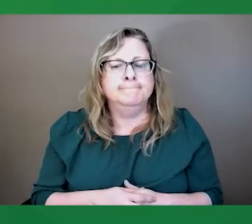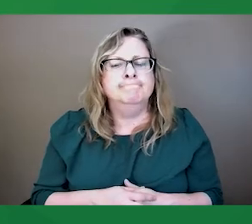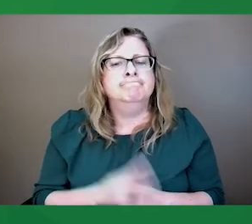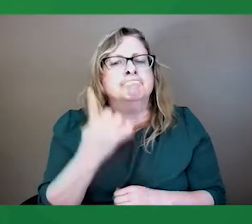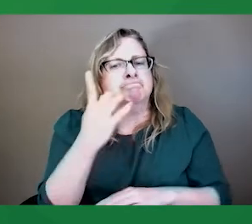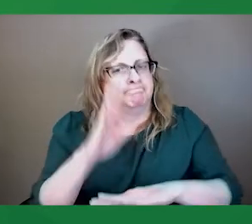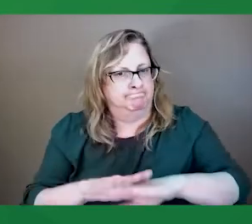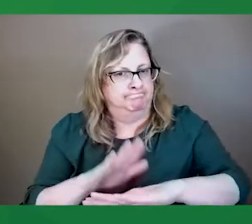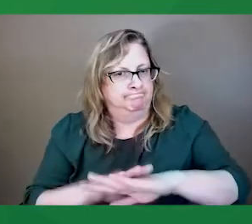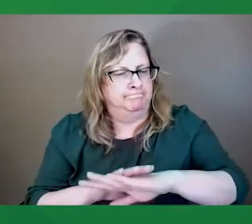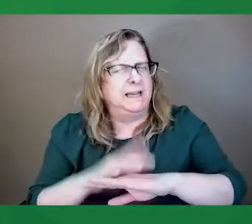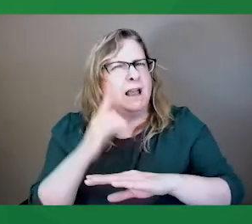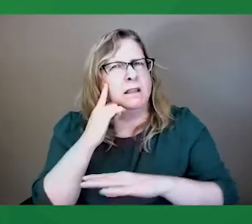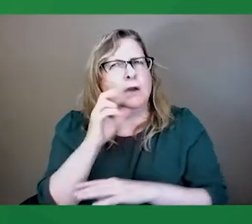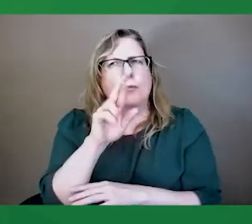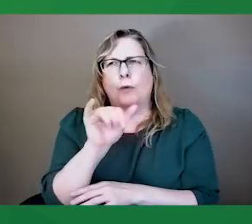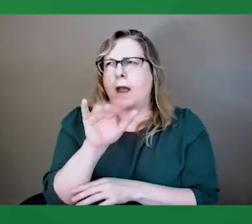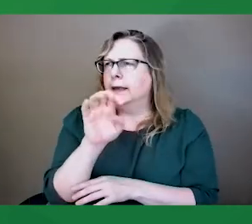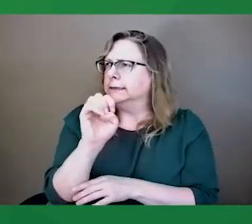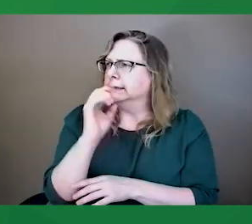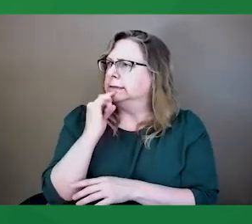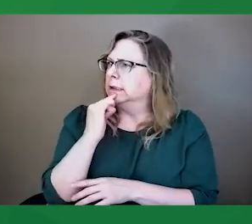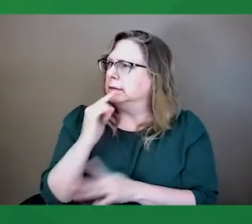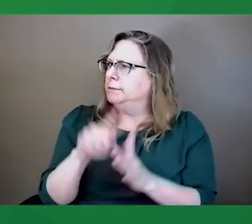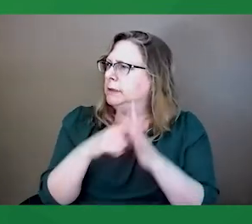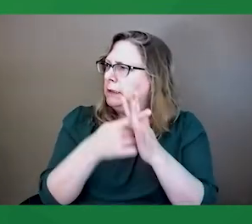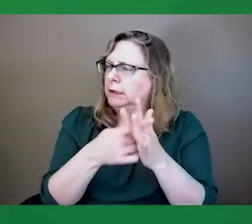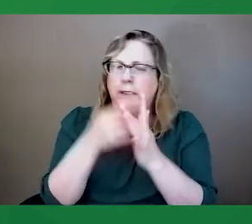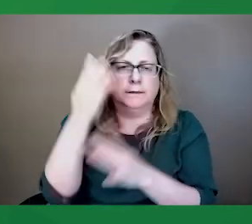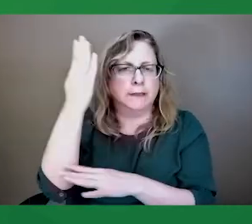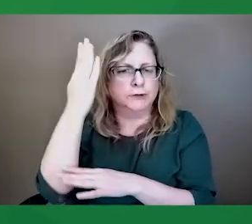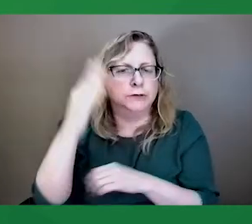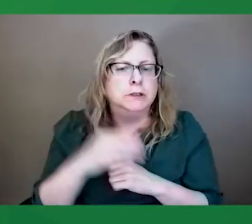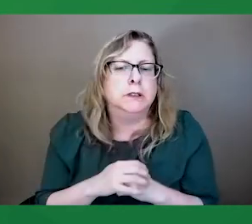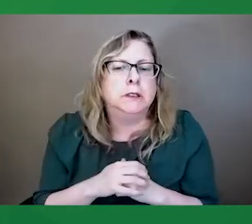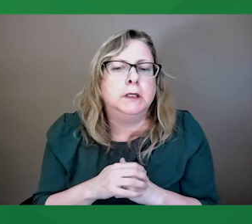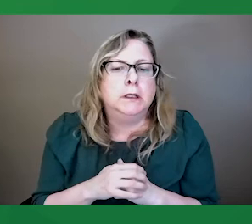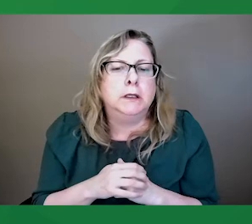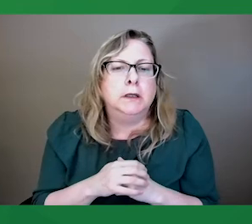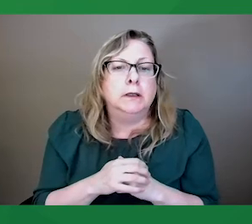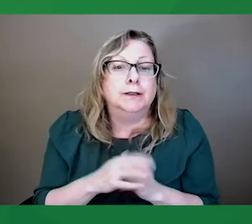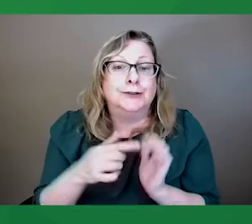I think it was Rice in the beginning of the session who shared a screenshot of one